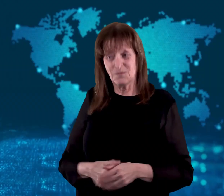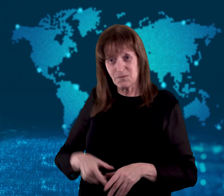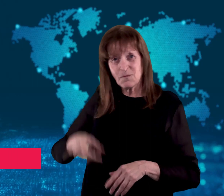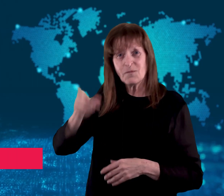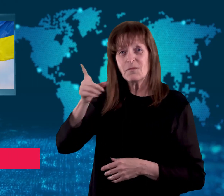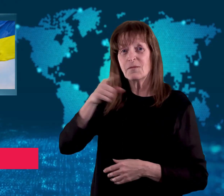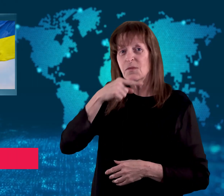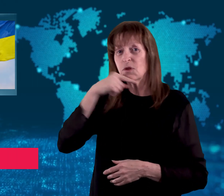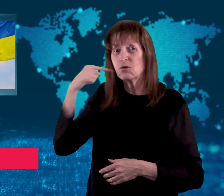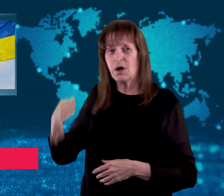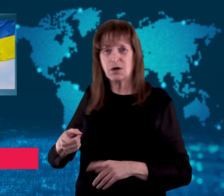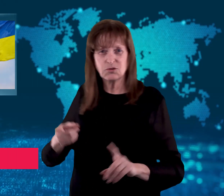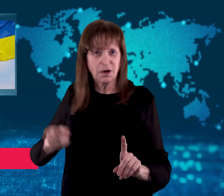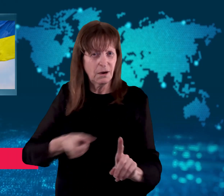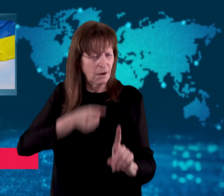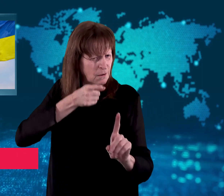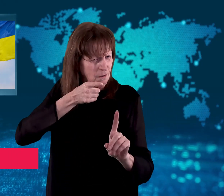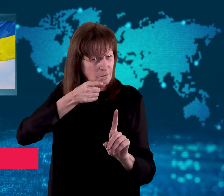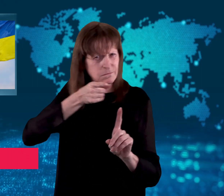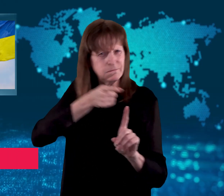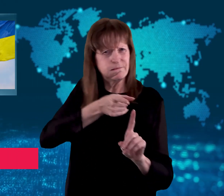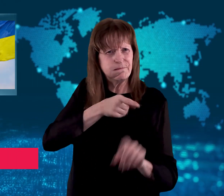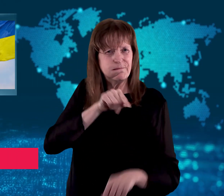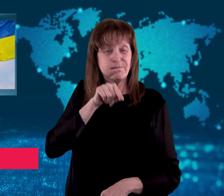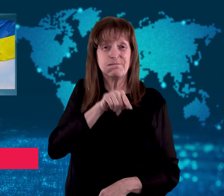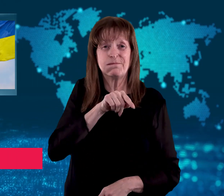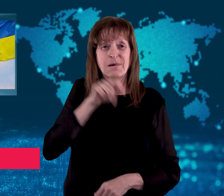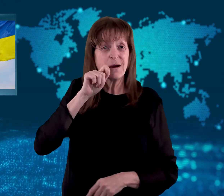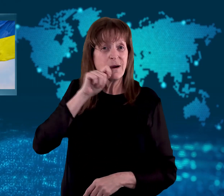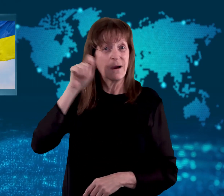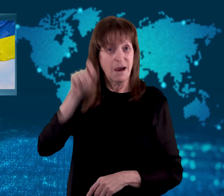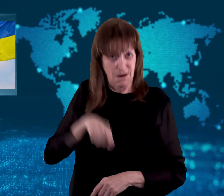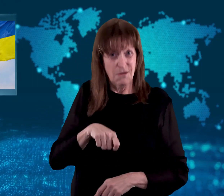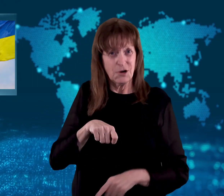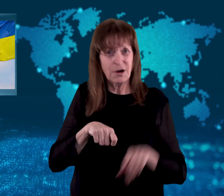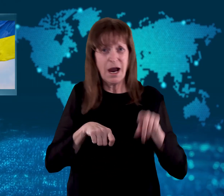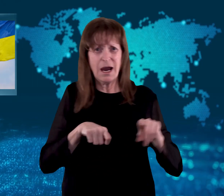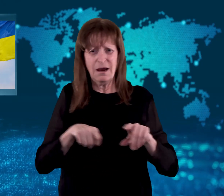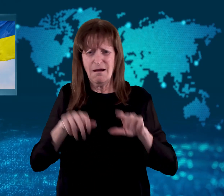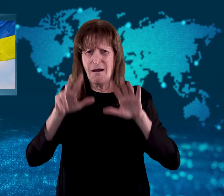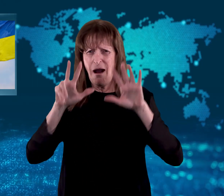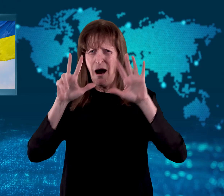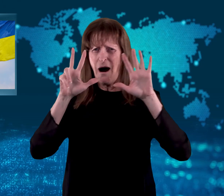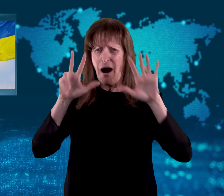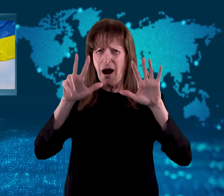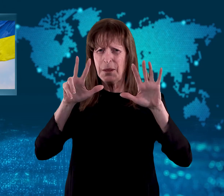[GEORGIA]: Russia has targeted Ukraine with its eighth wave of